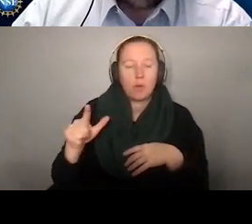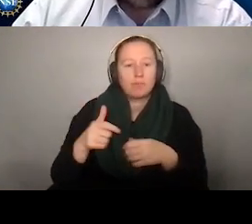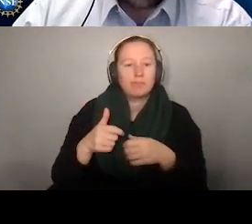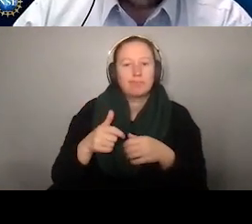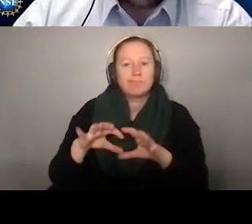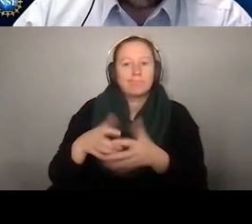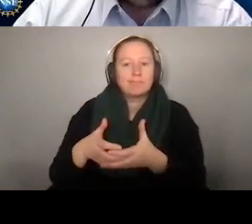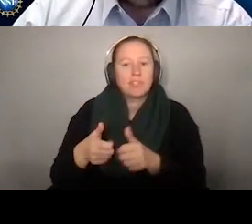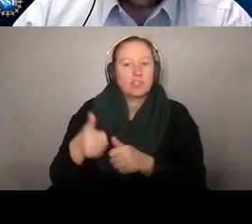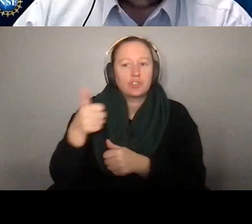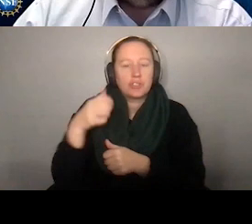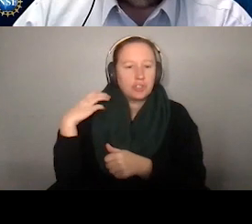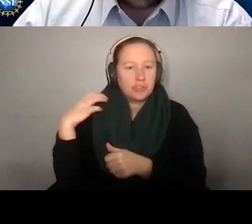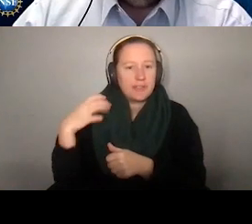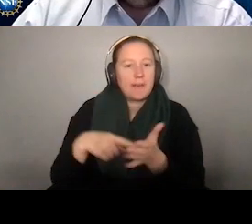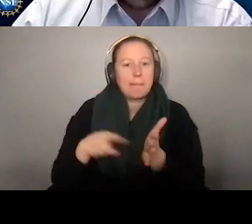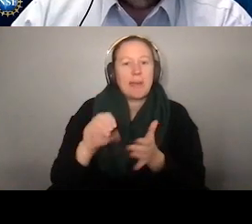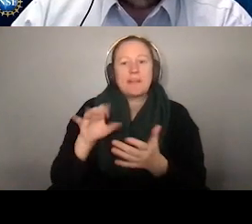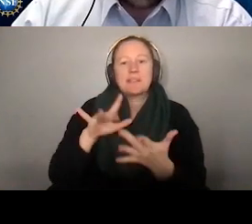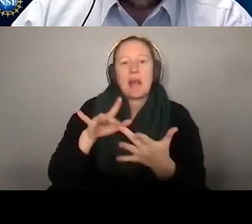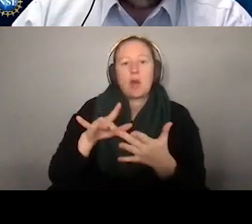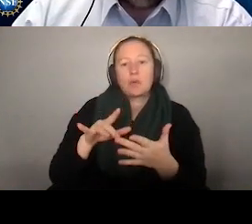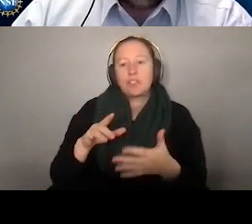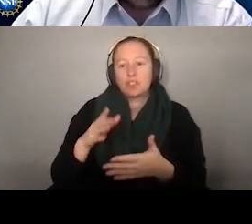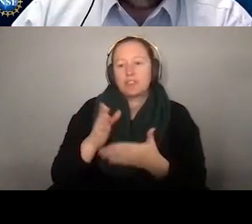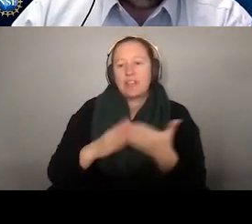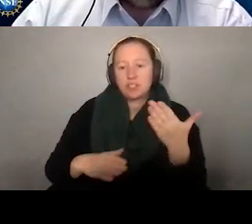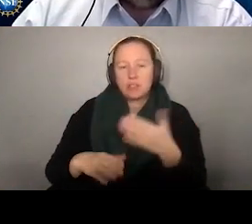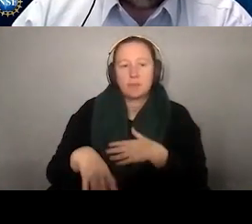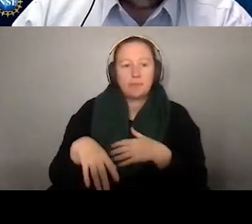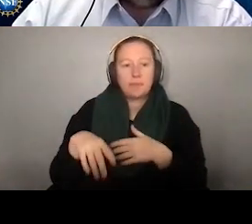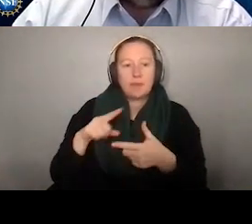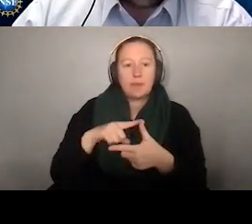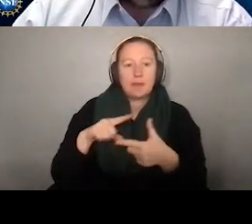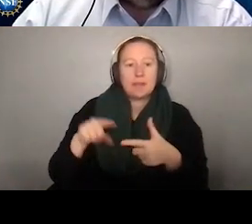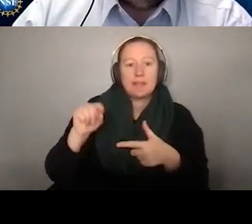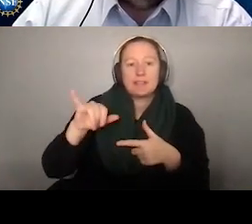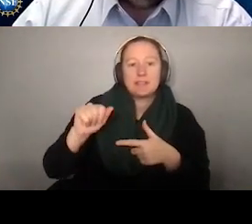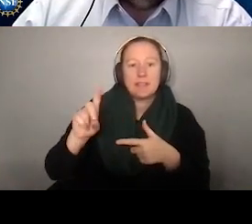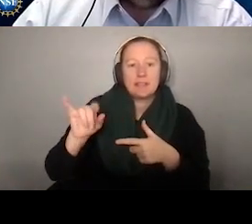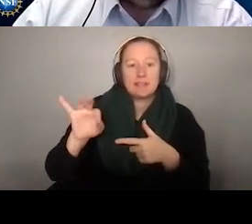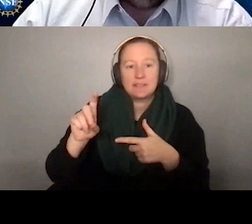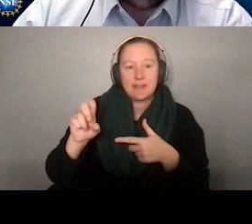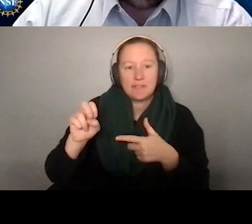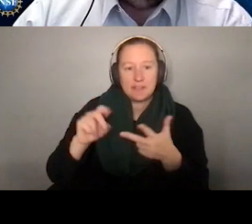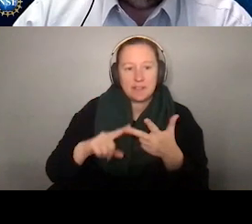our Payments and Outreach section. I'm here today with Lucentia (Tia) Davidson, Sehrish Shah, and Lorraine Parker who are a few of